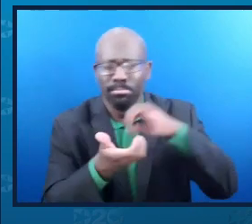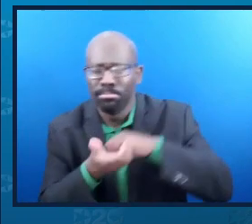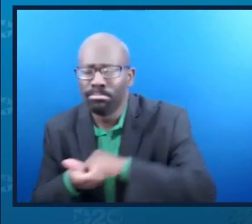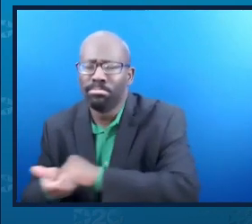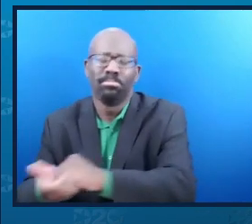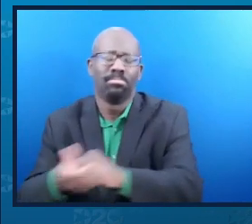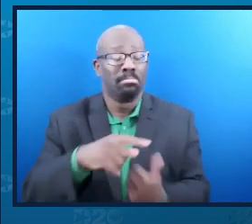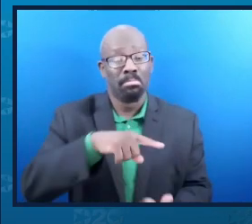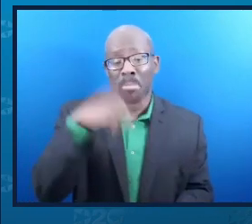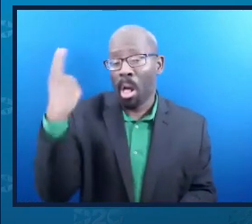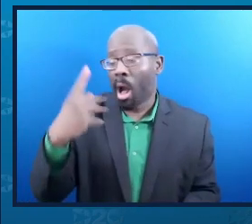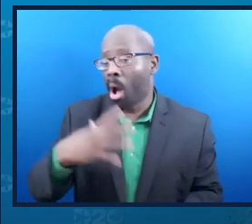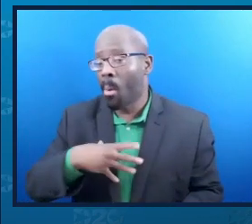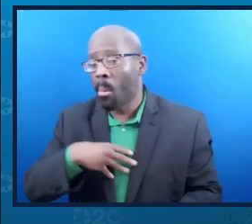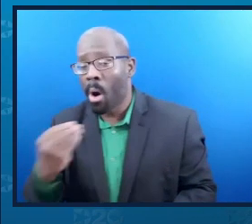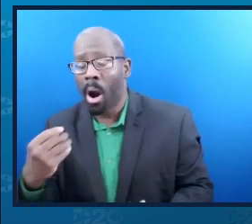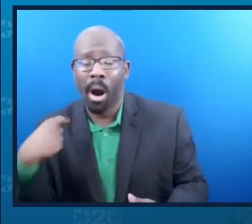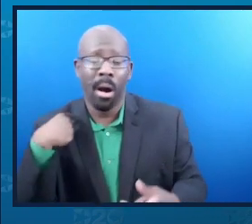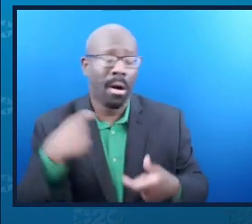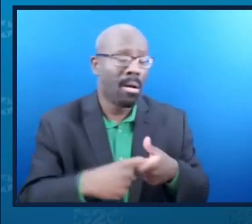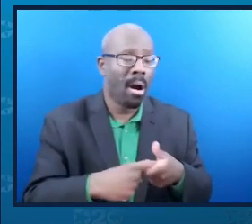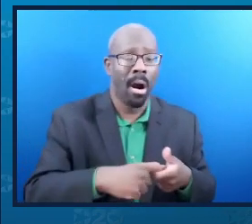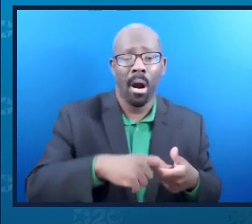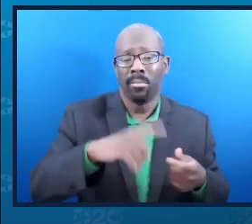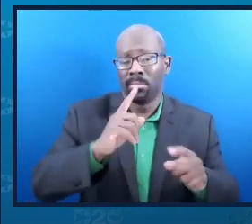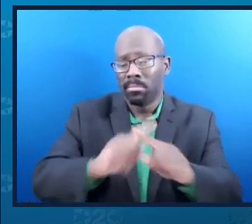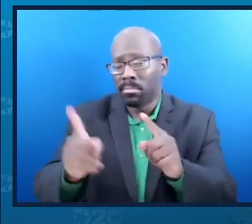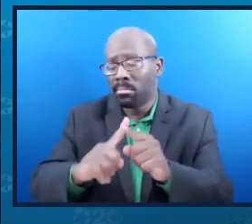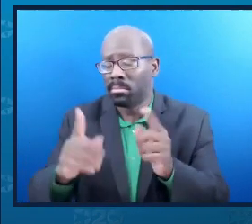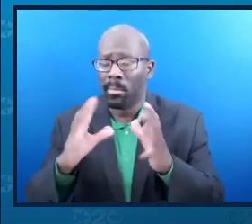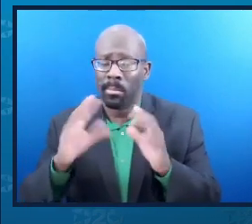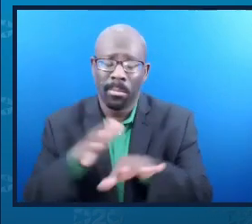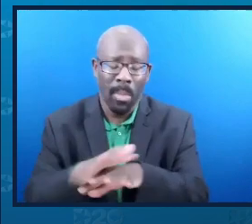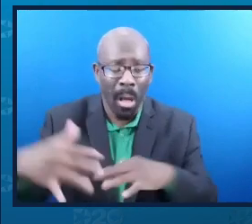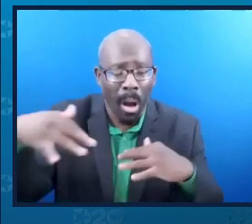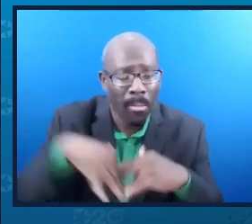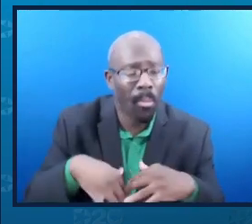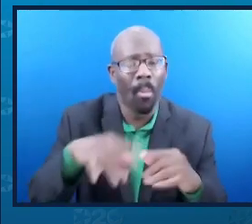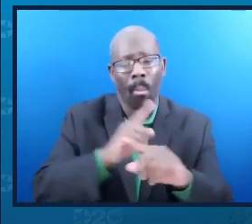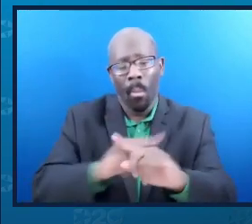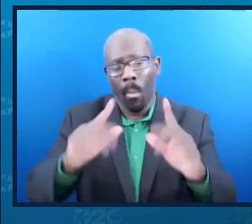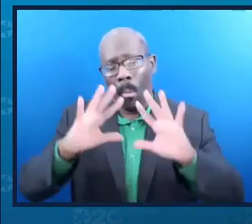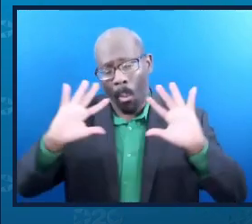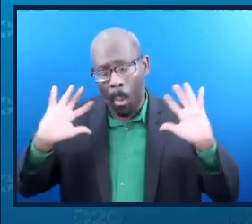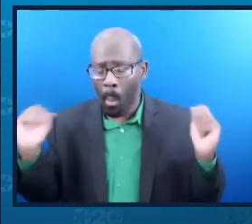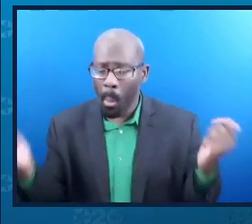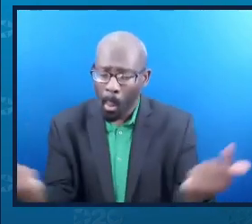ASIAN, INDIGENOUS, TO ACHIEVE